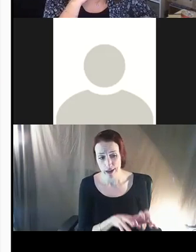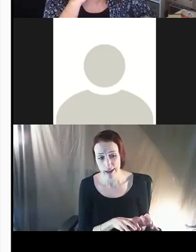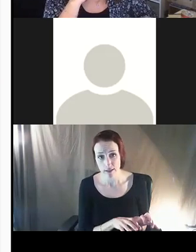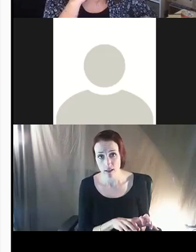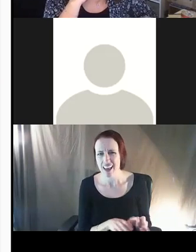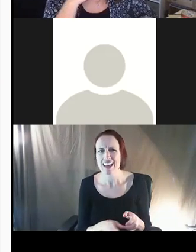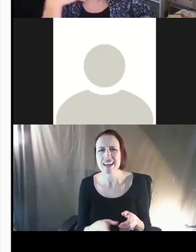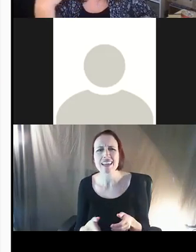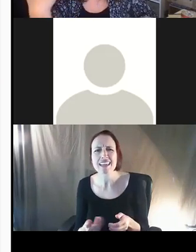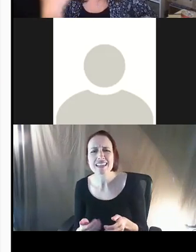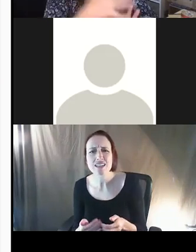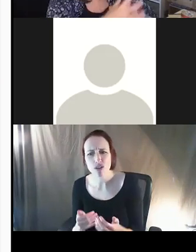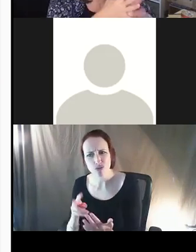stressful moment.